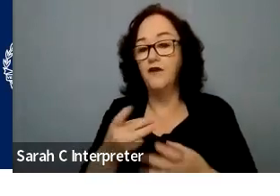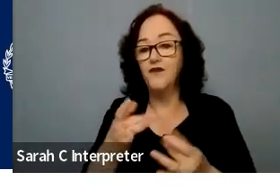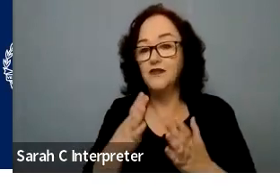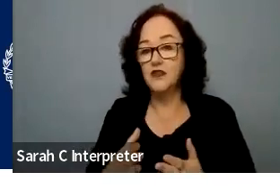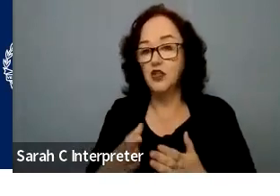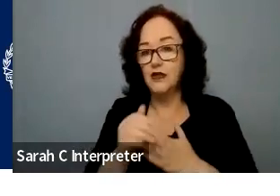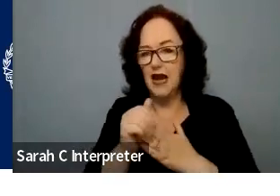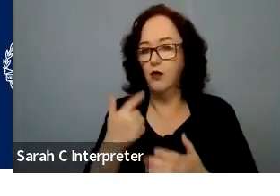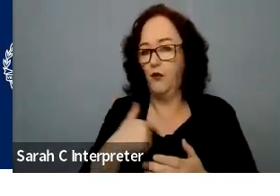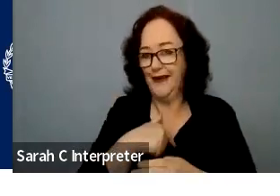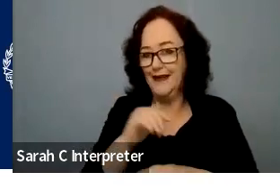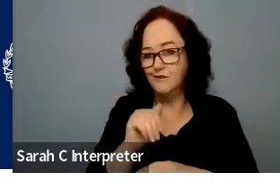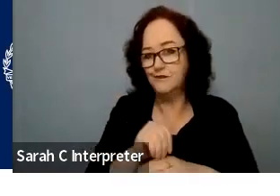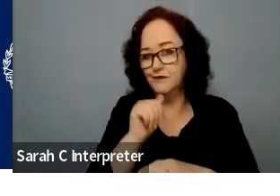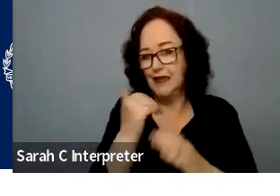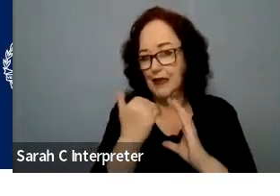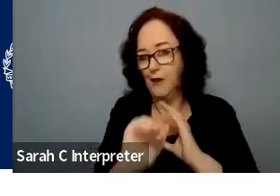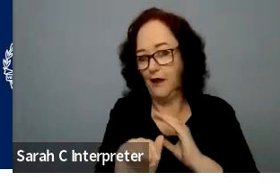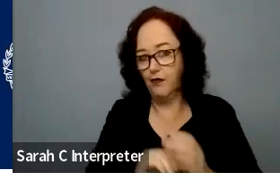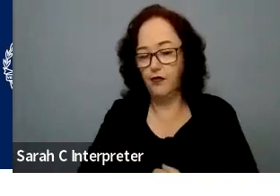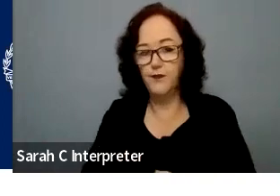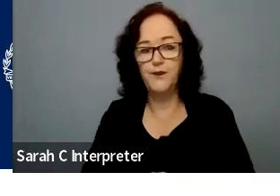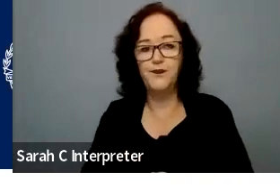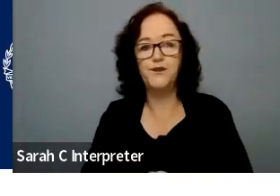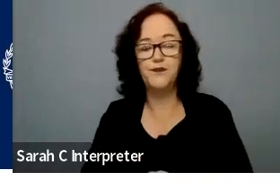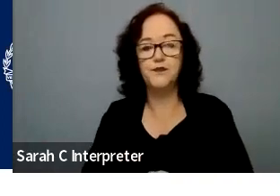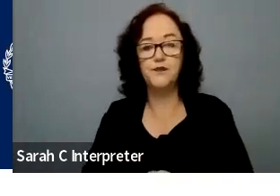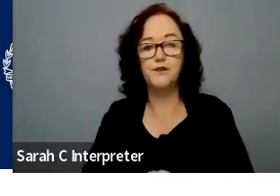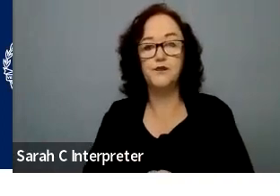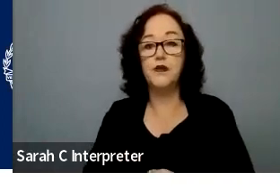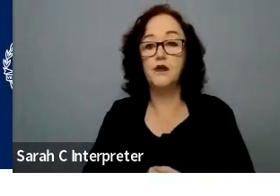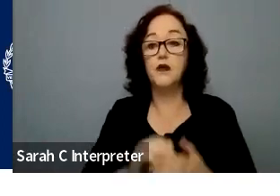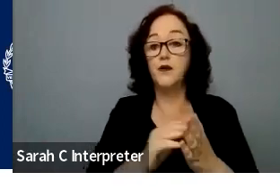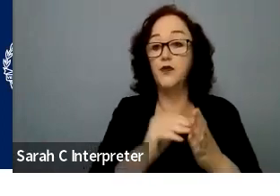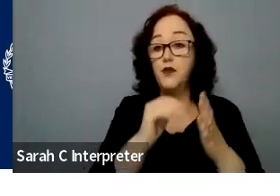with some of the same information the students received but additional guidance in terms of